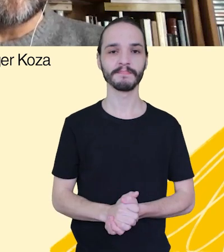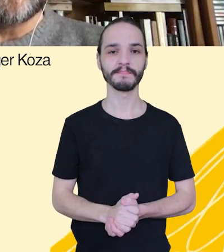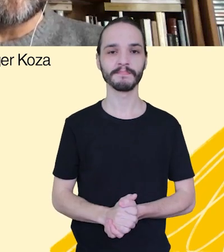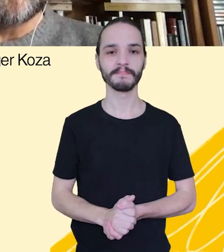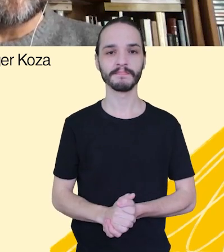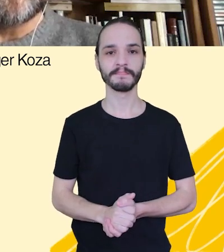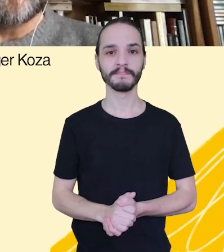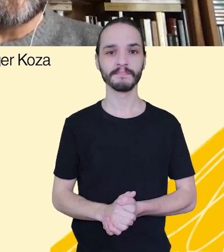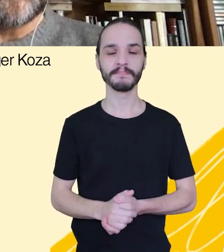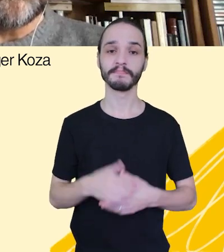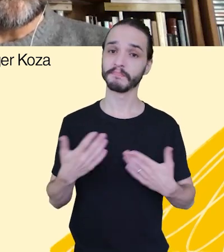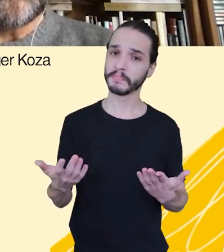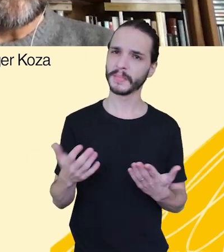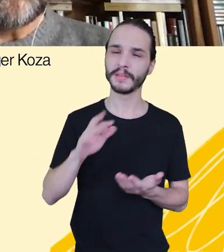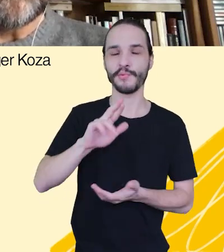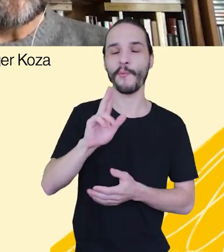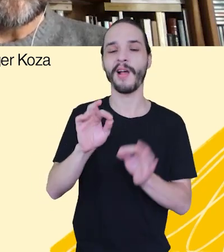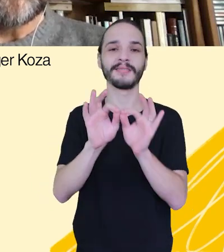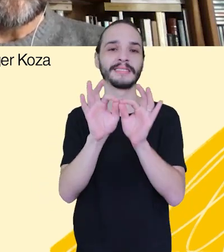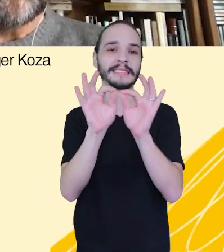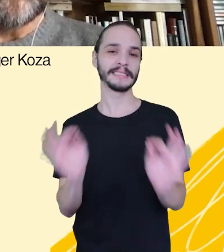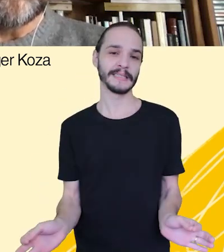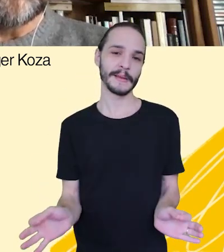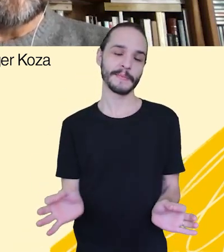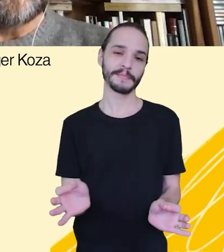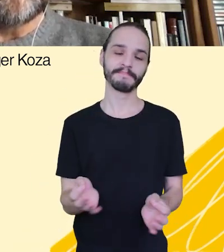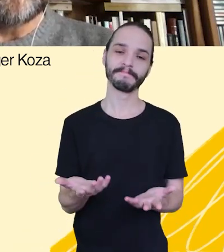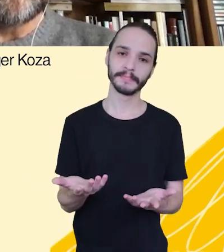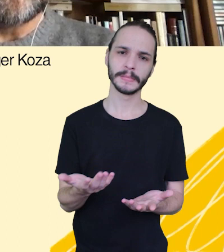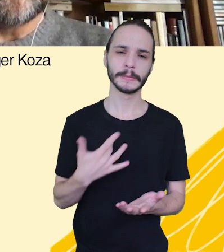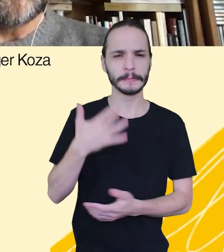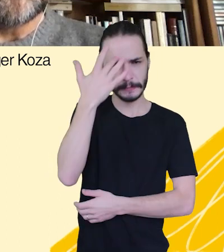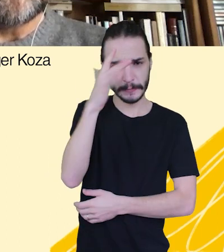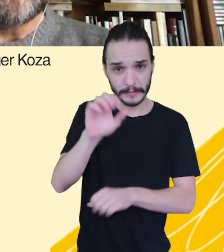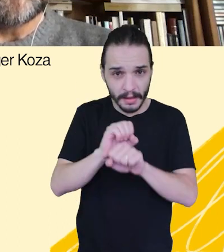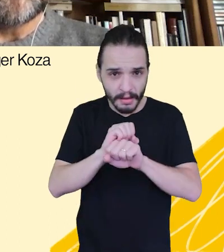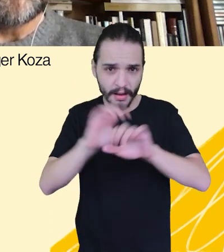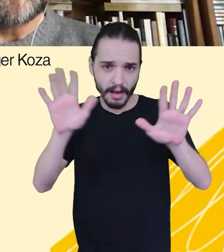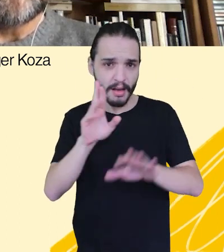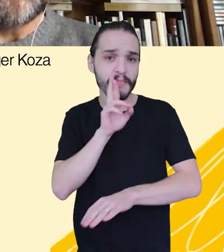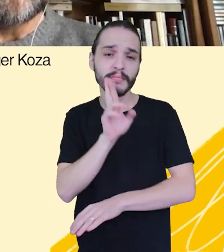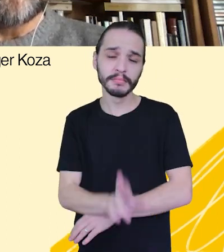It's maybe not so simple... I don't know whether I can make myself clear.